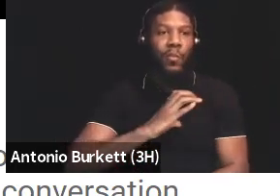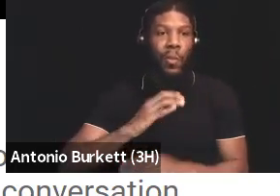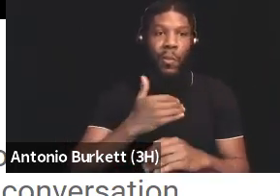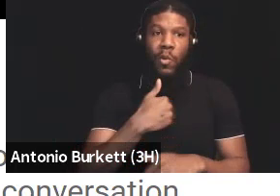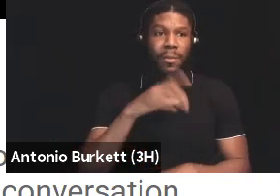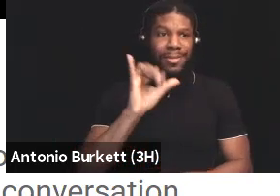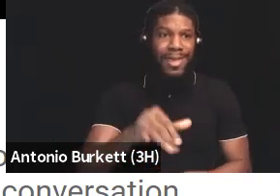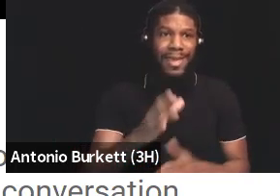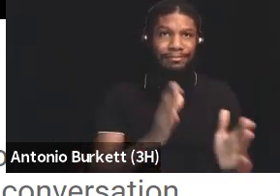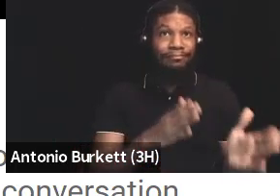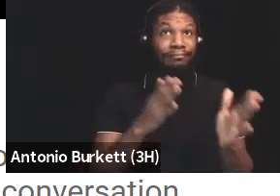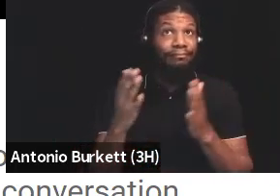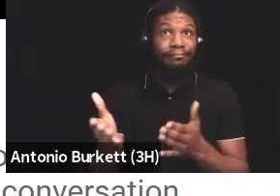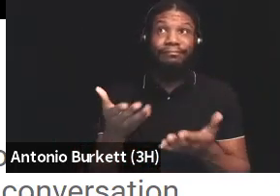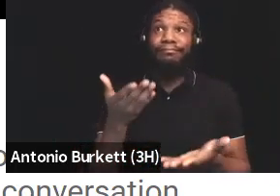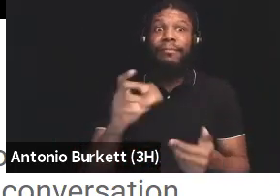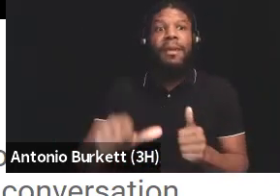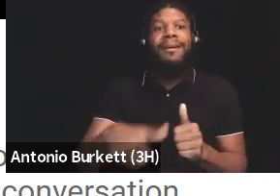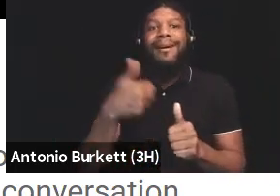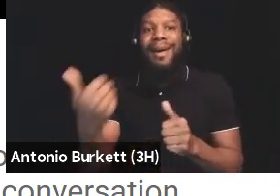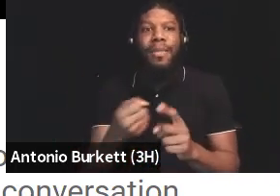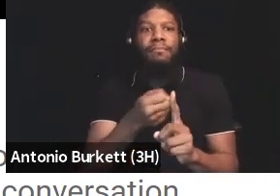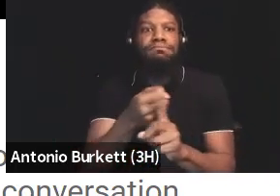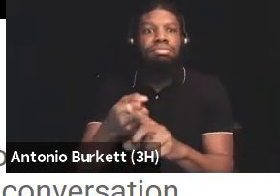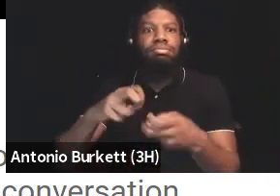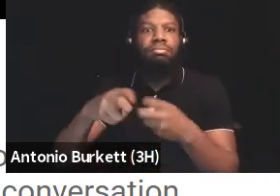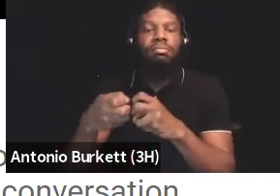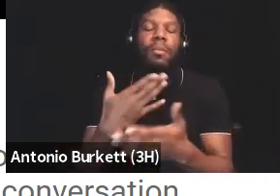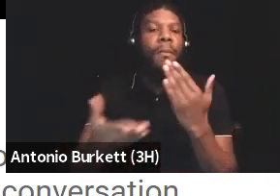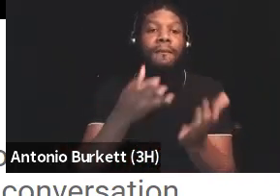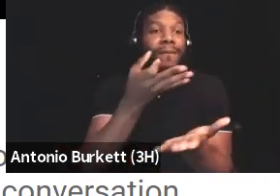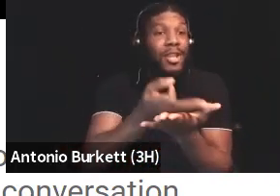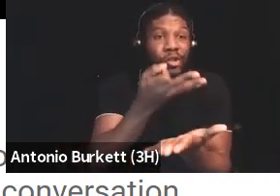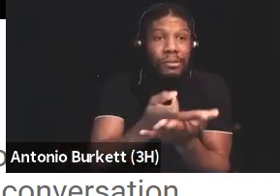You know, dealing with other kinds of issues, whether they be financial because so many